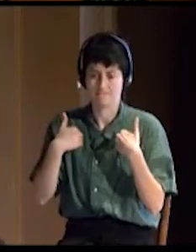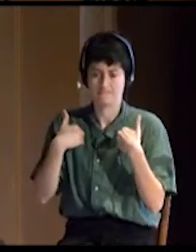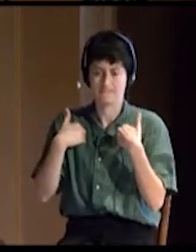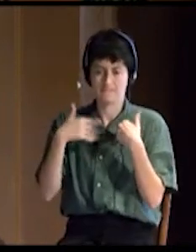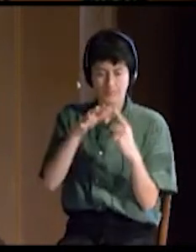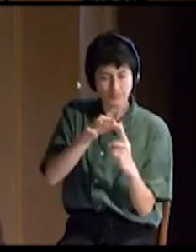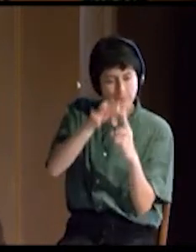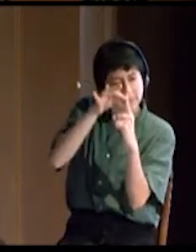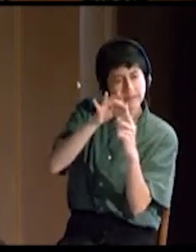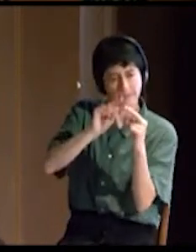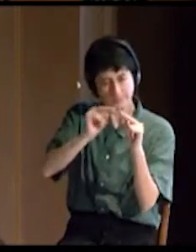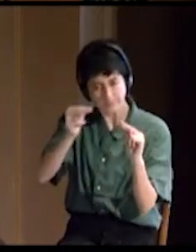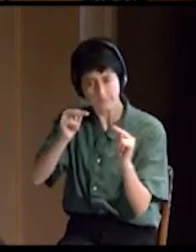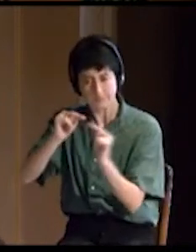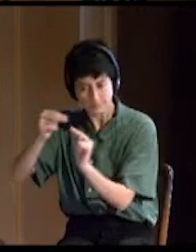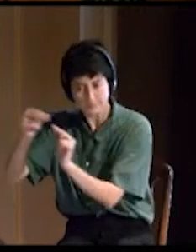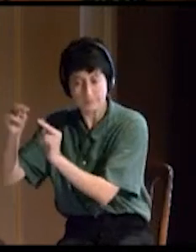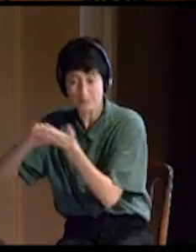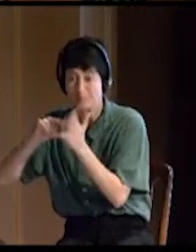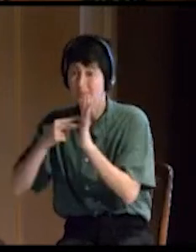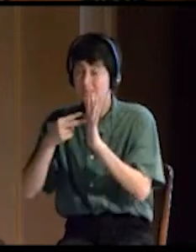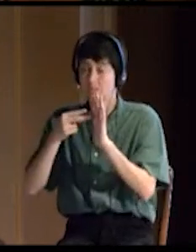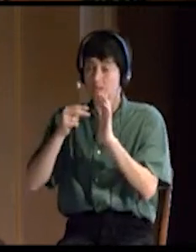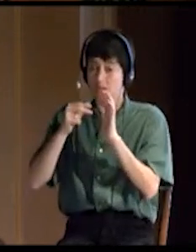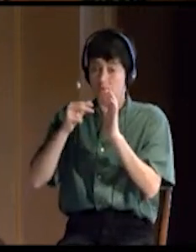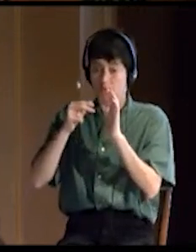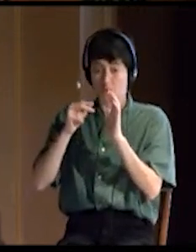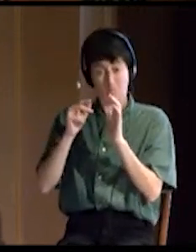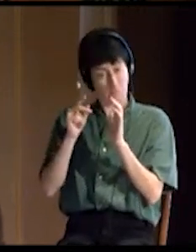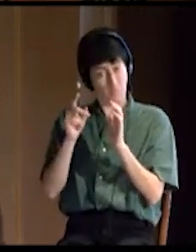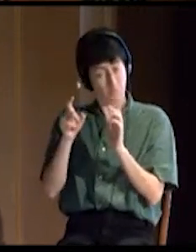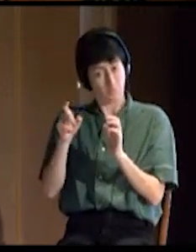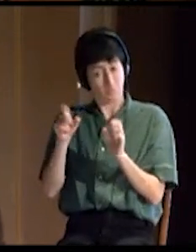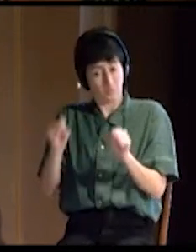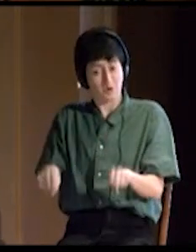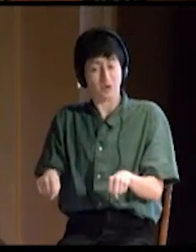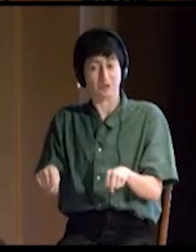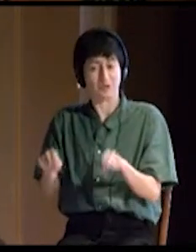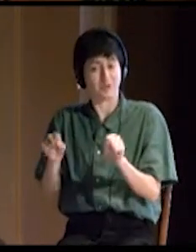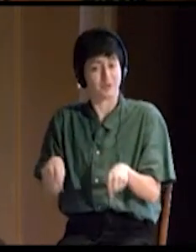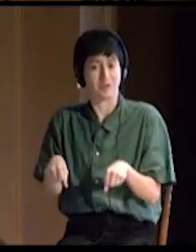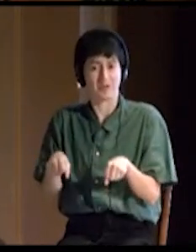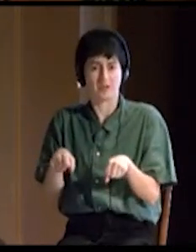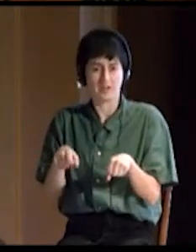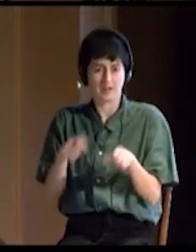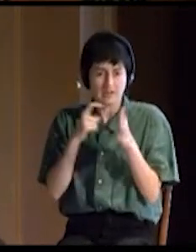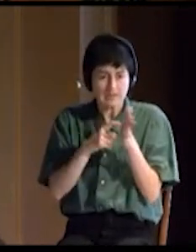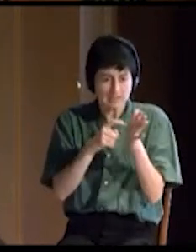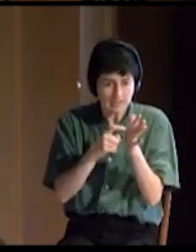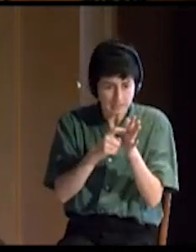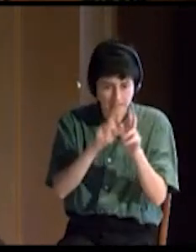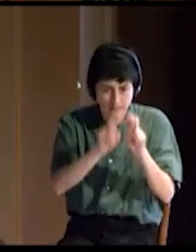or a a retail store, that you purchase a product, and when you go to the cashier, it will scan the barcoding.